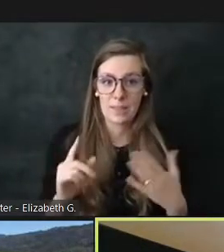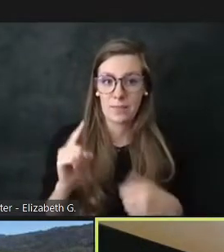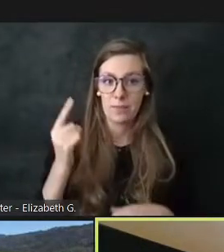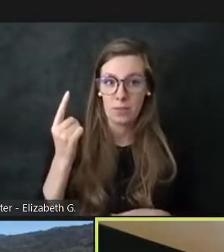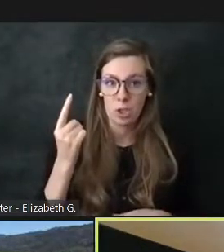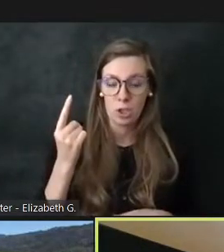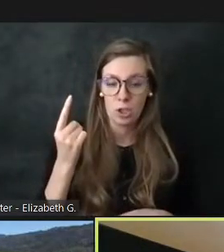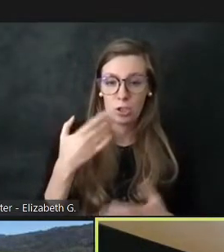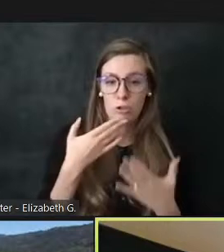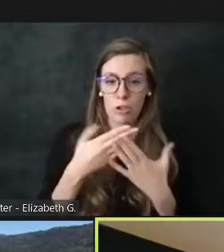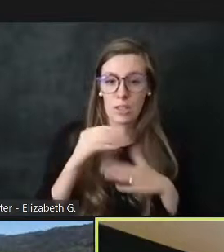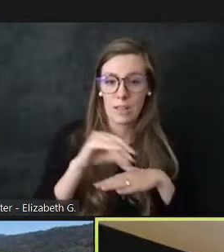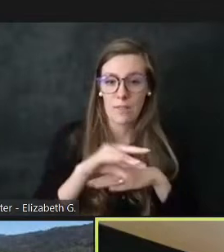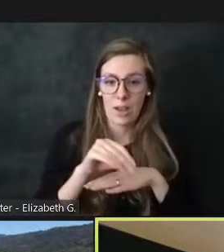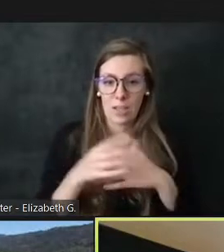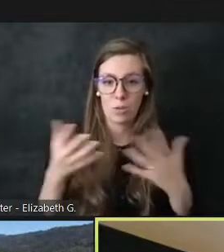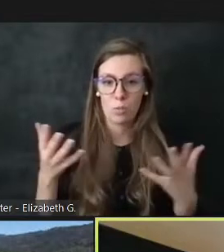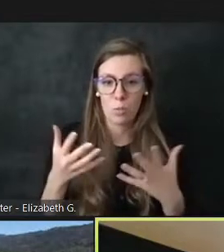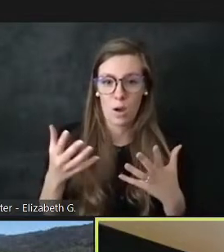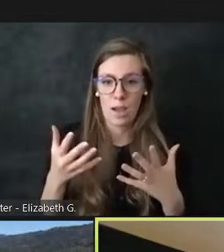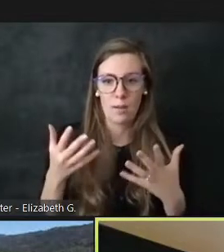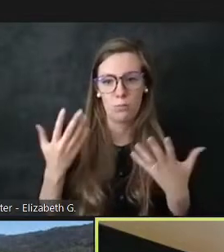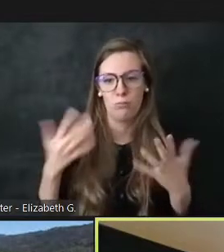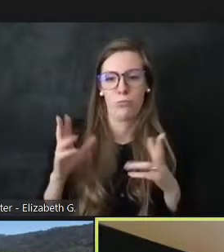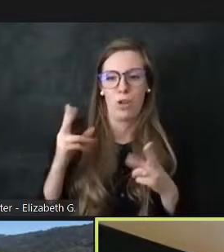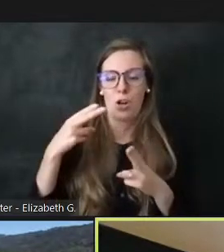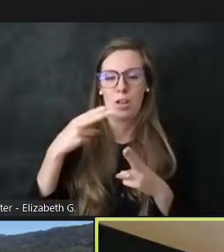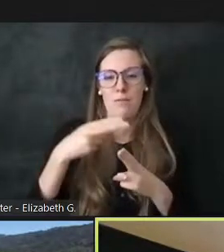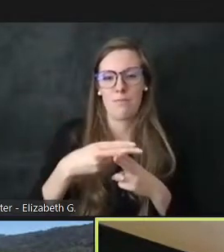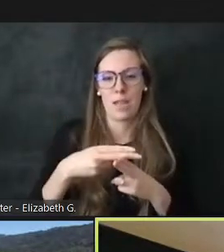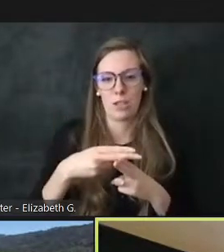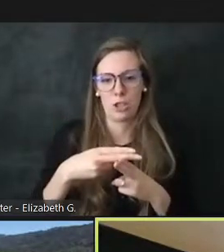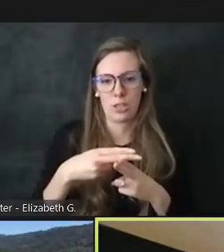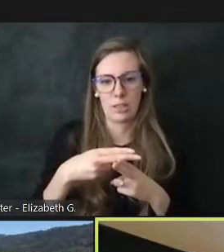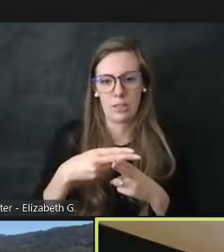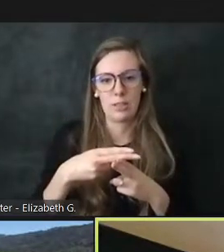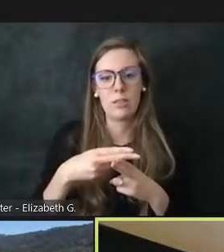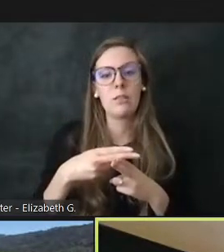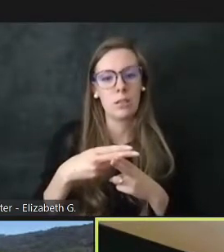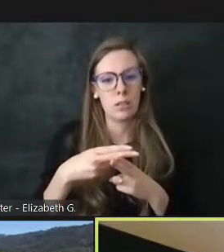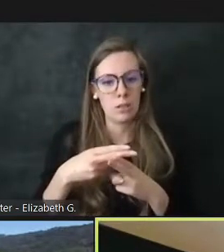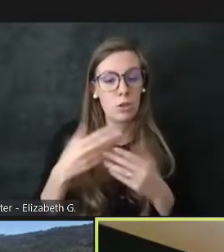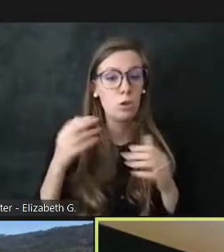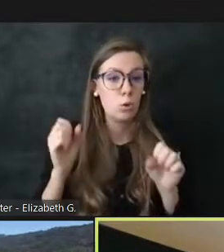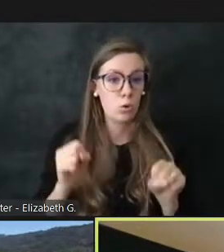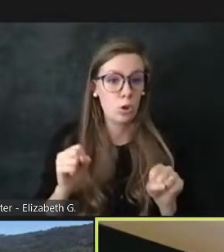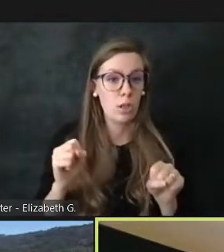One is has already been mentioned. Get your family vaccinated so that your